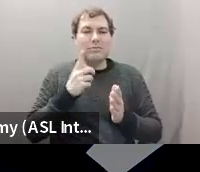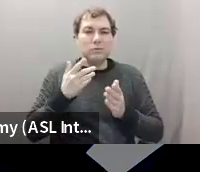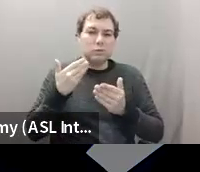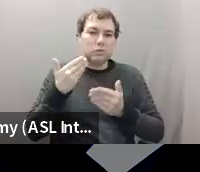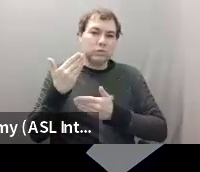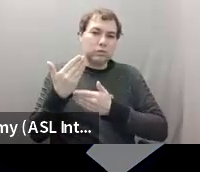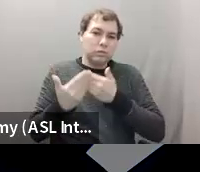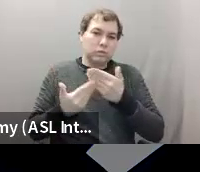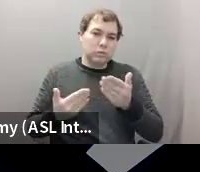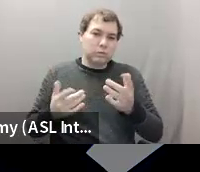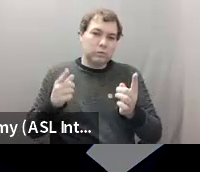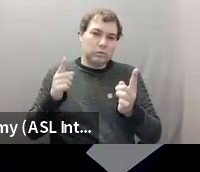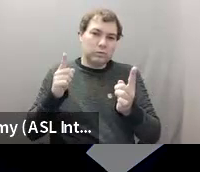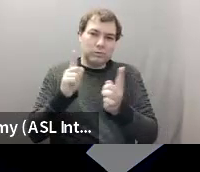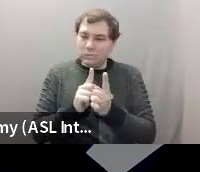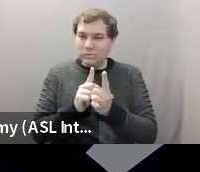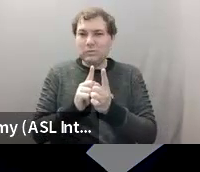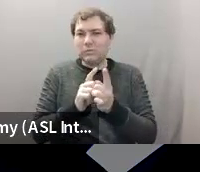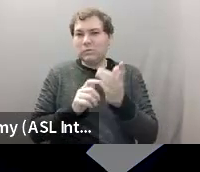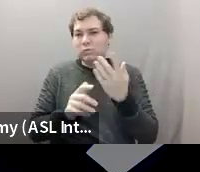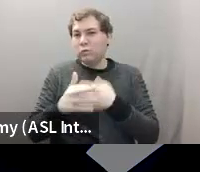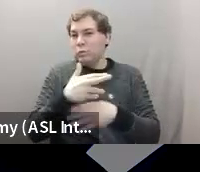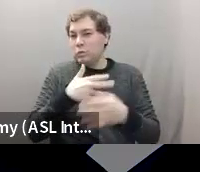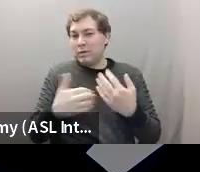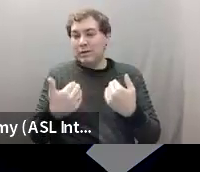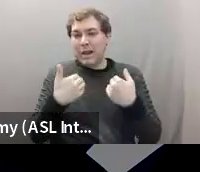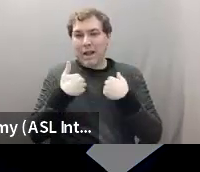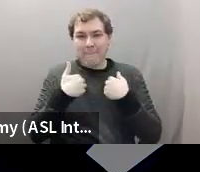garrick scott: whomever they tend to have synergy with,